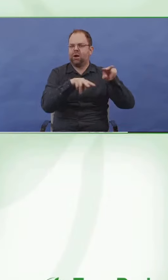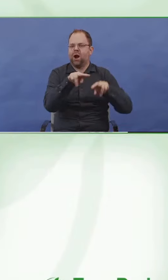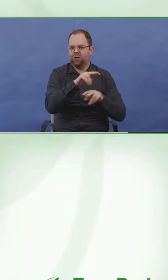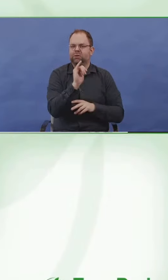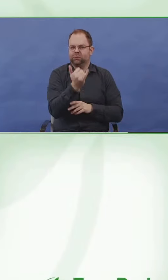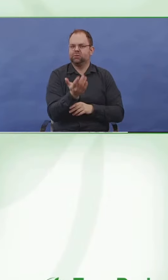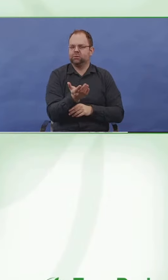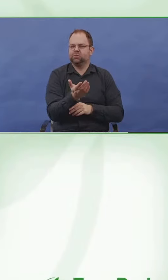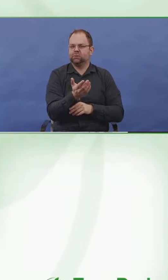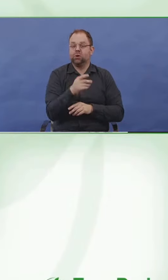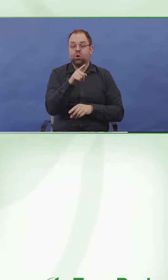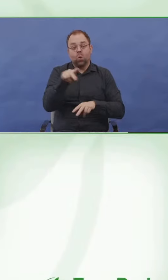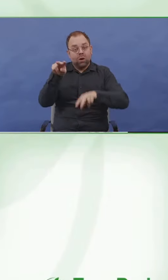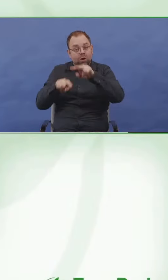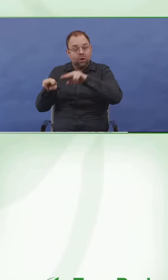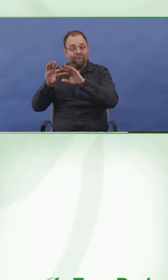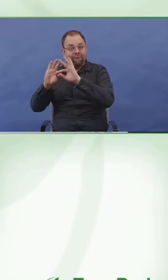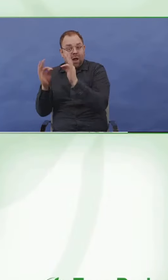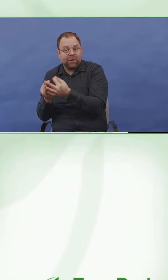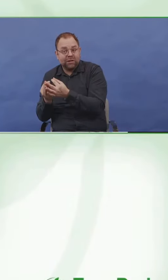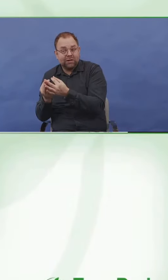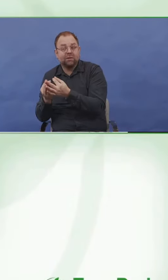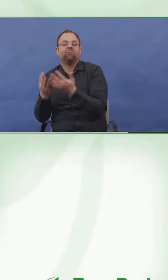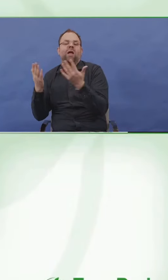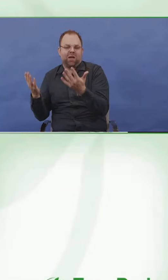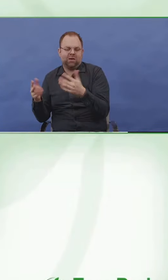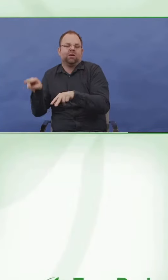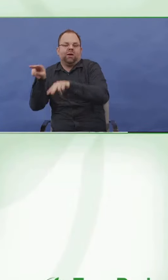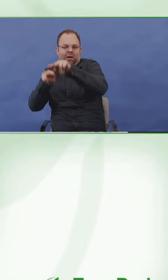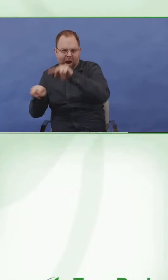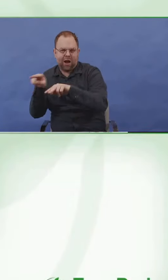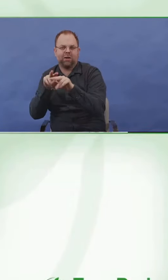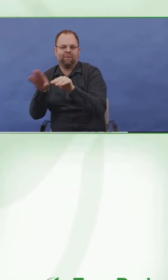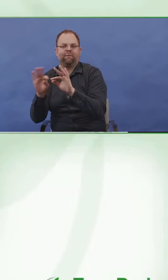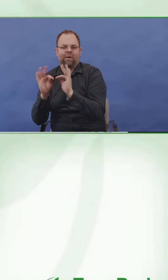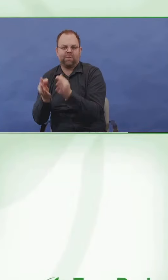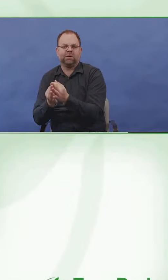and that we must be grateful to those who provide care, including